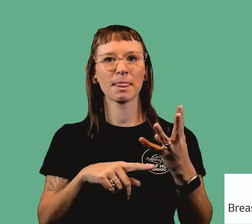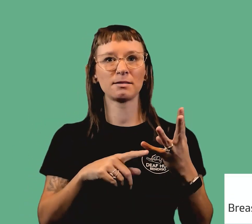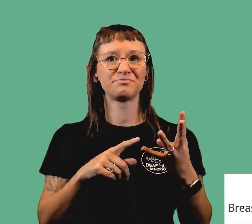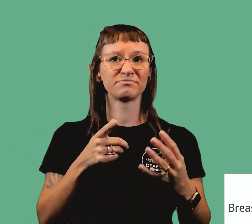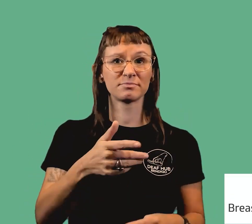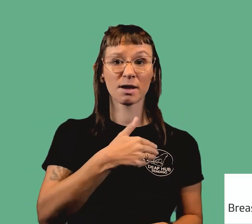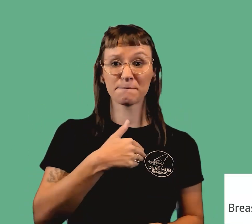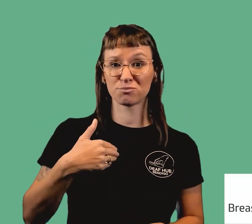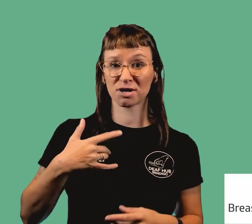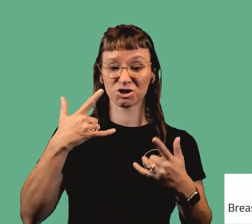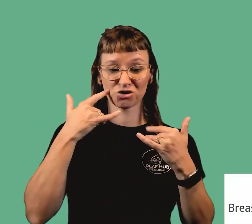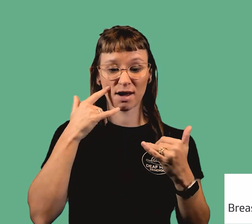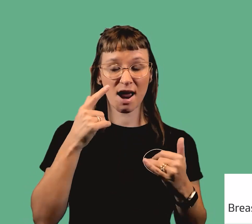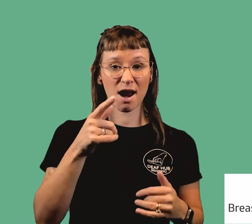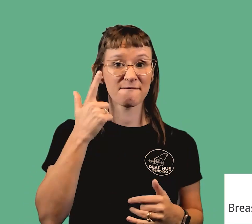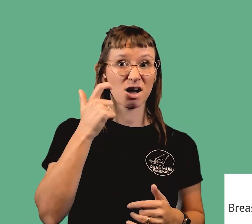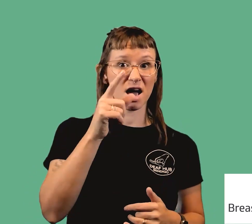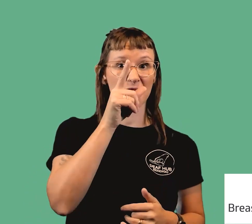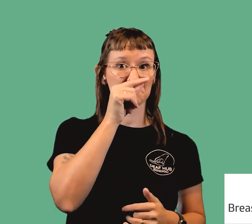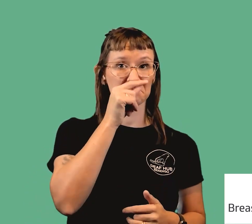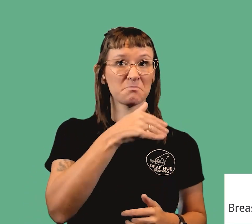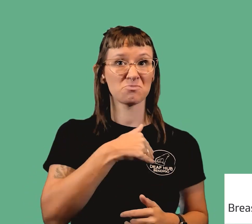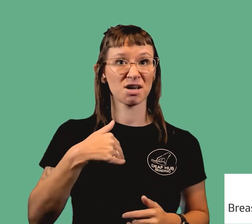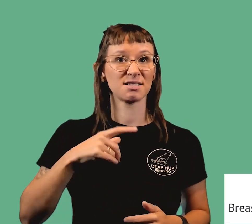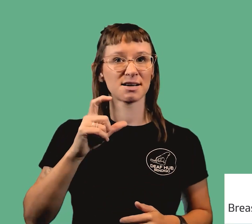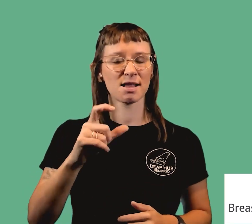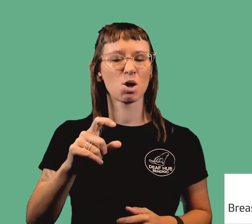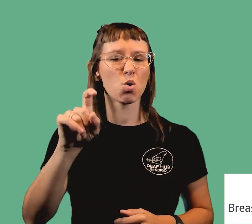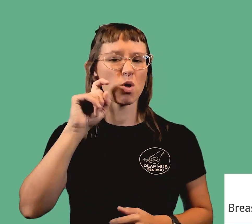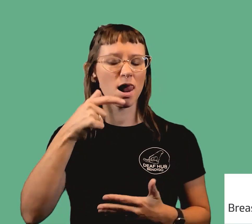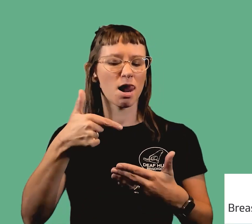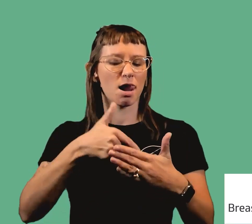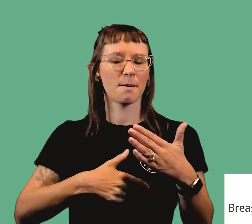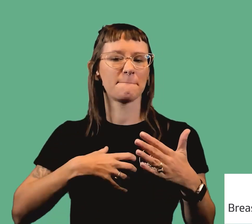shows indications of breast cancer, further tests known as assessment are undertaken.